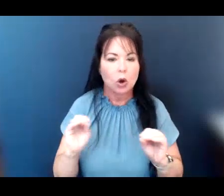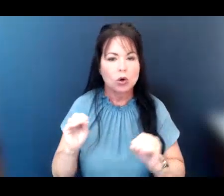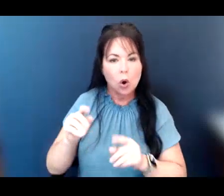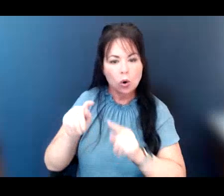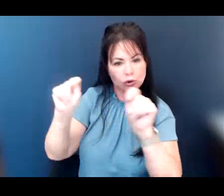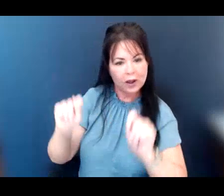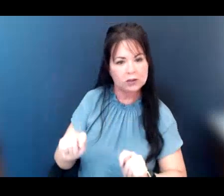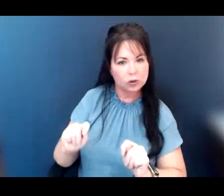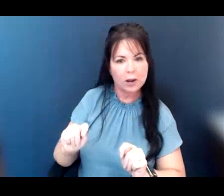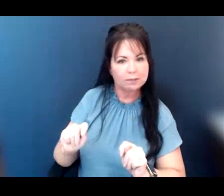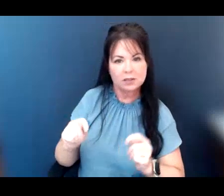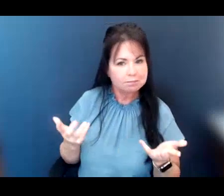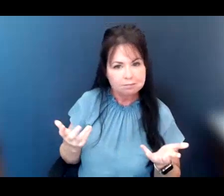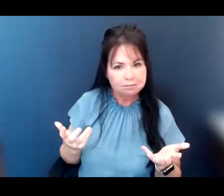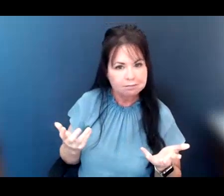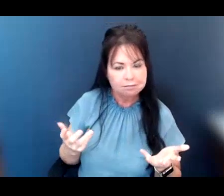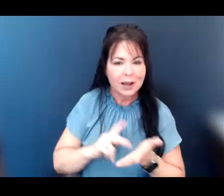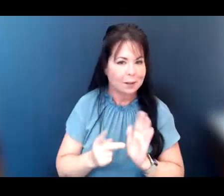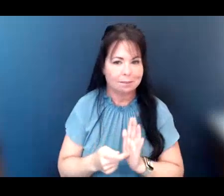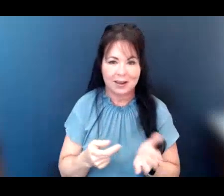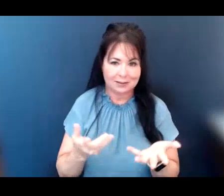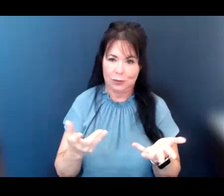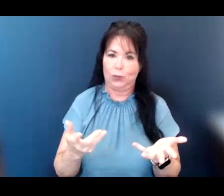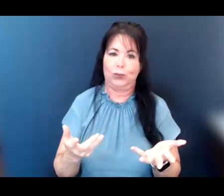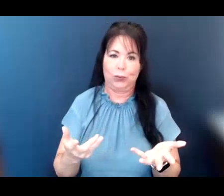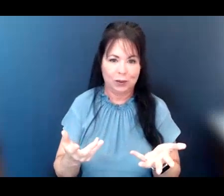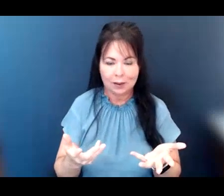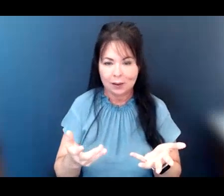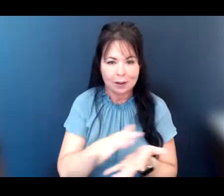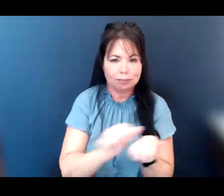kind of sabotaging yourself because not everyone can get that training, right?